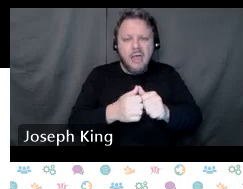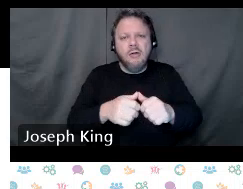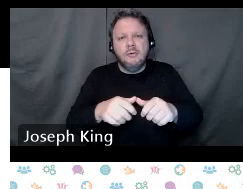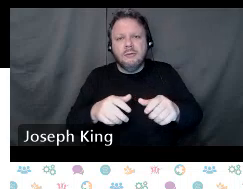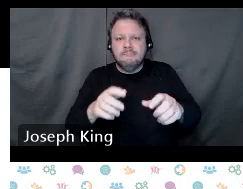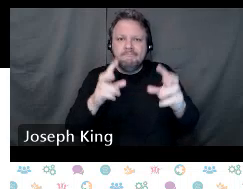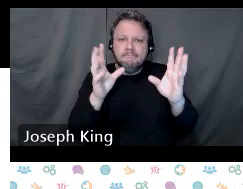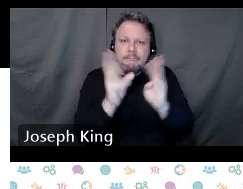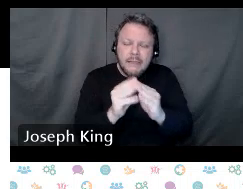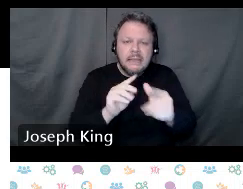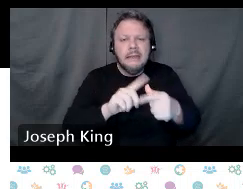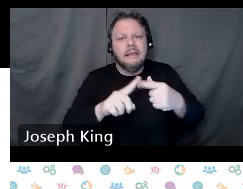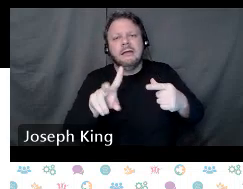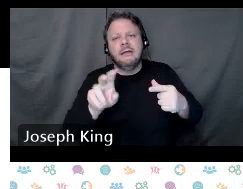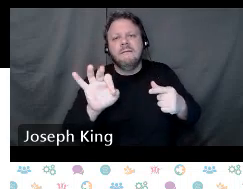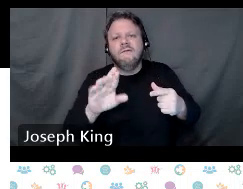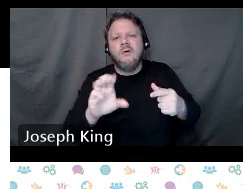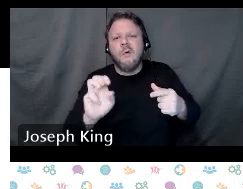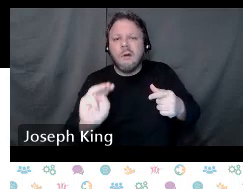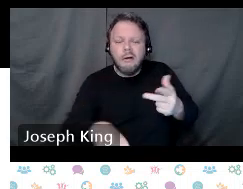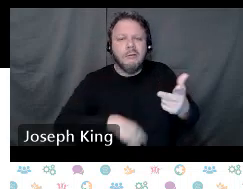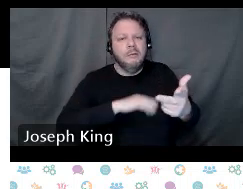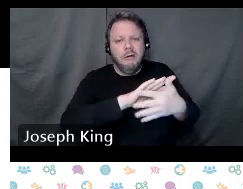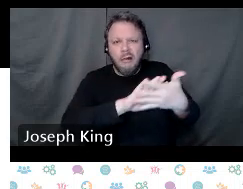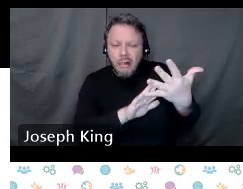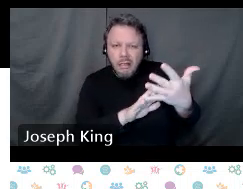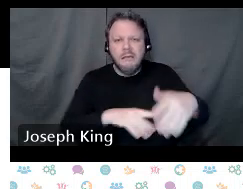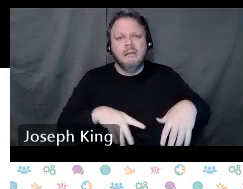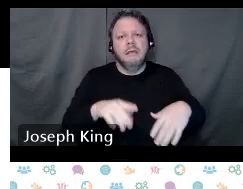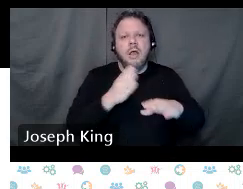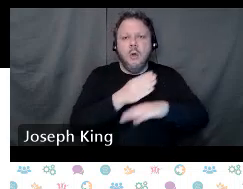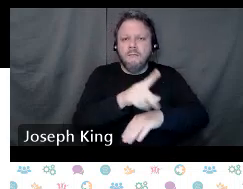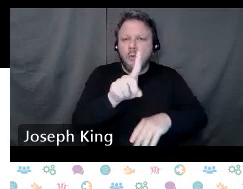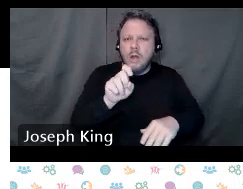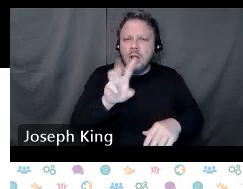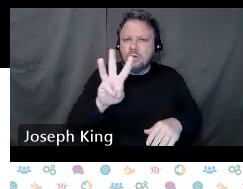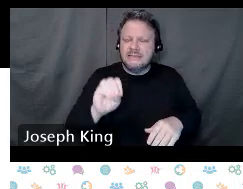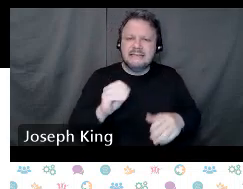forum surveys and meetings, resulting in over 160 recommendations for